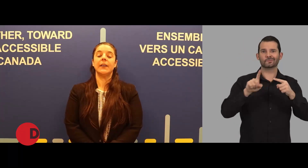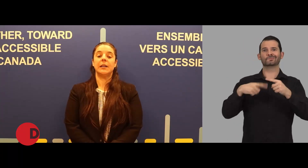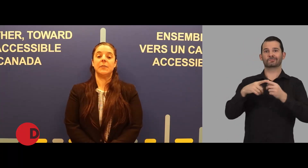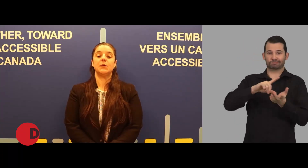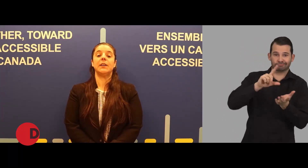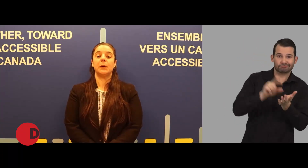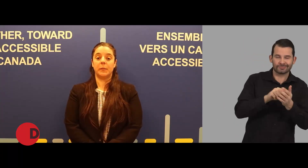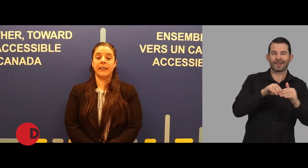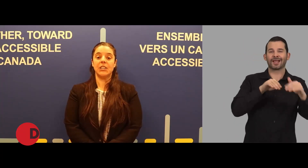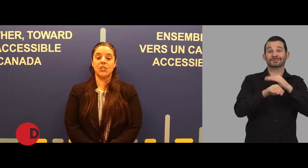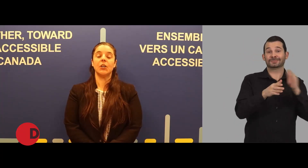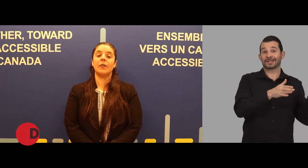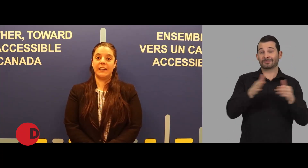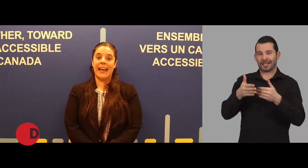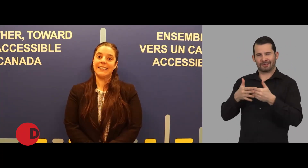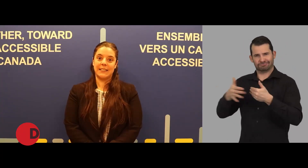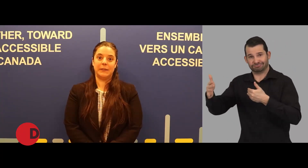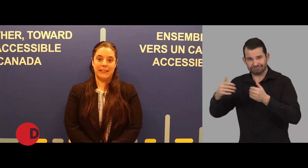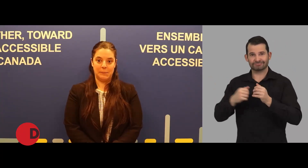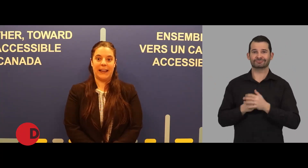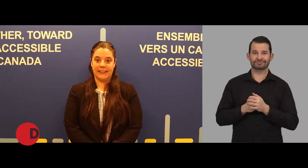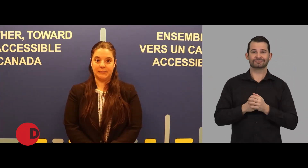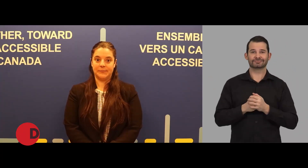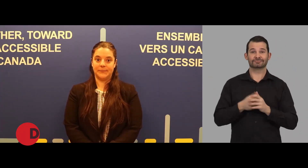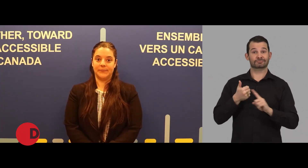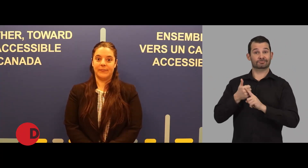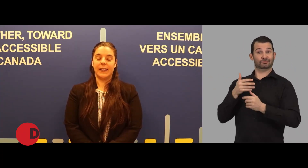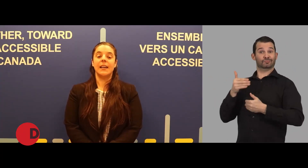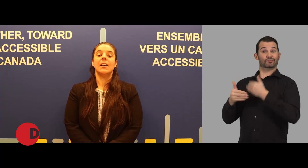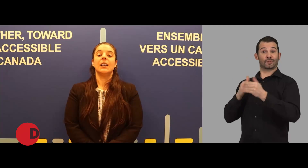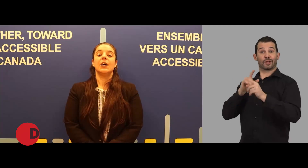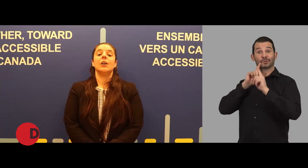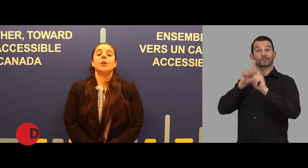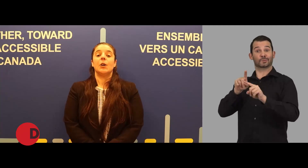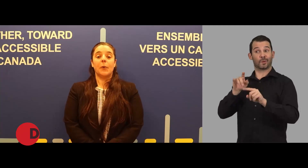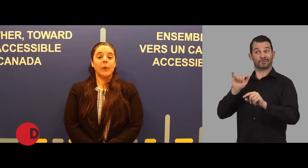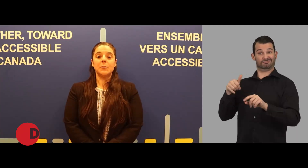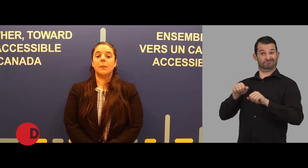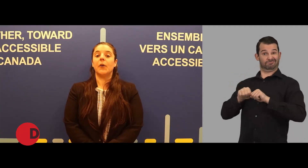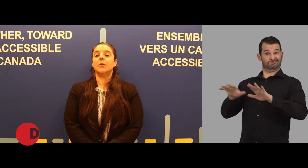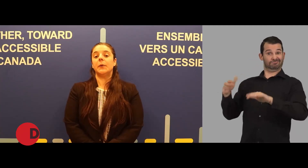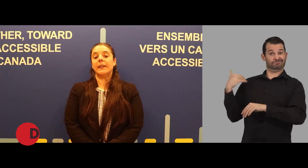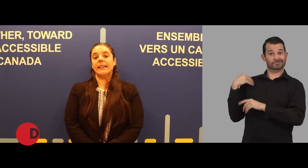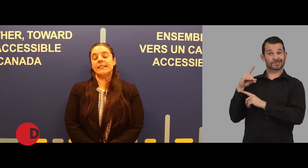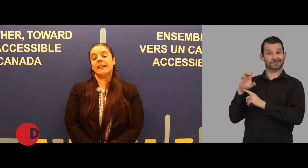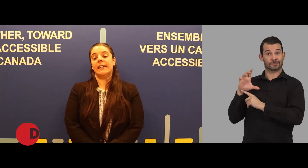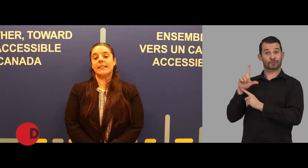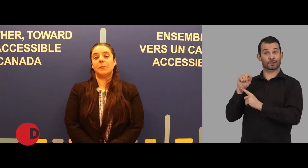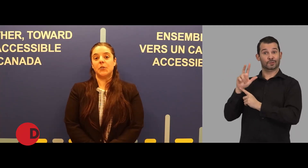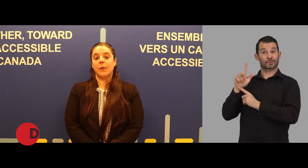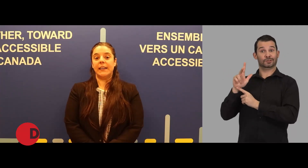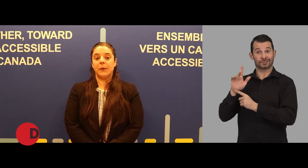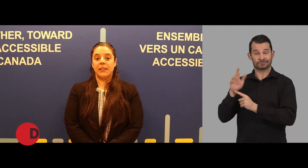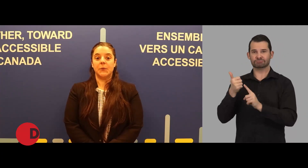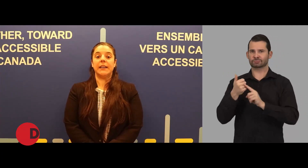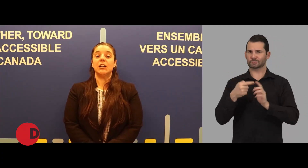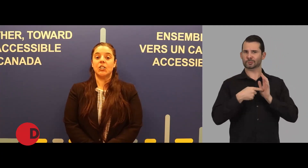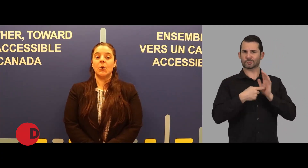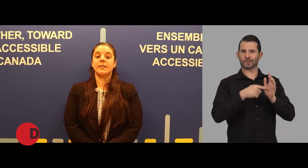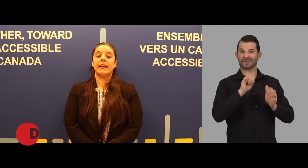in between the publication of the Accessibility Plan. The progress report we released in December 2023 shows that